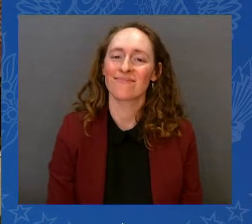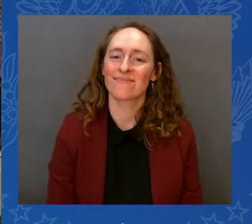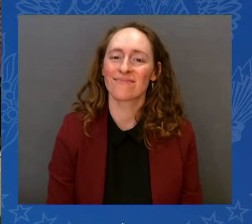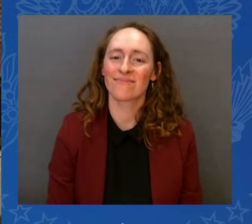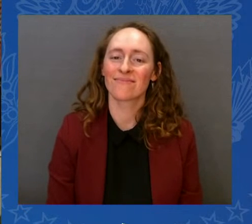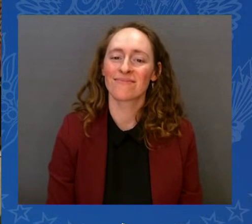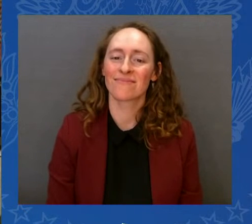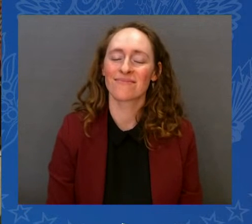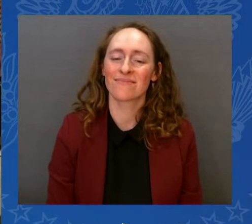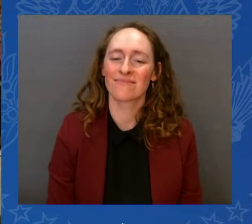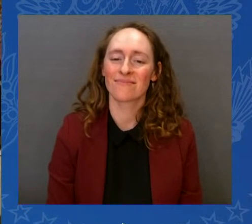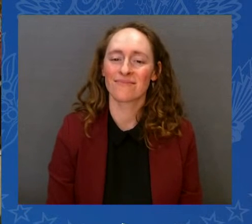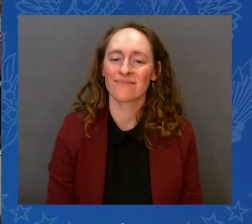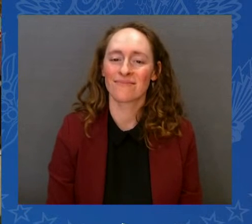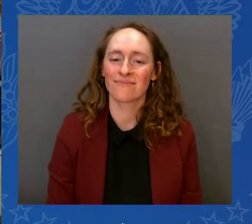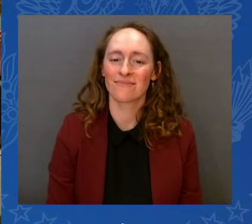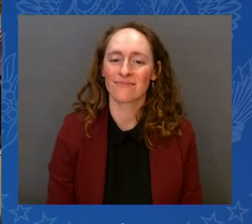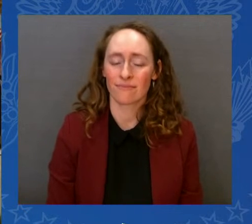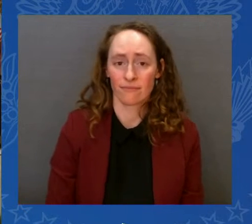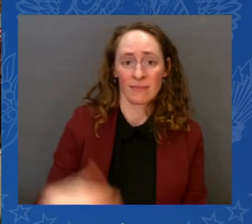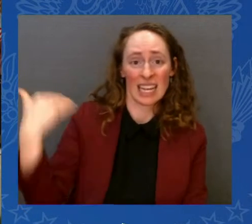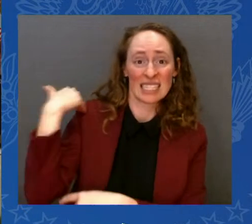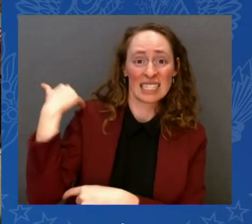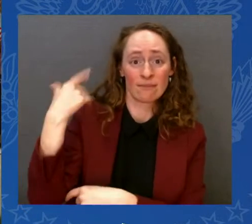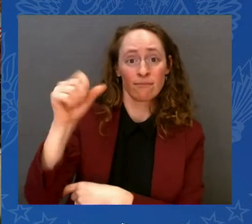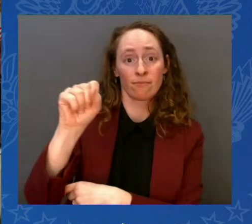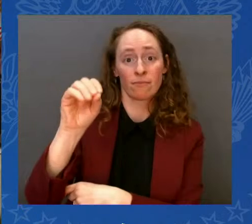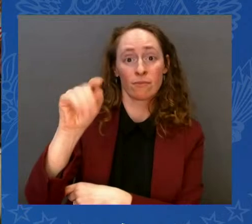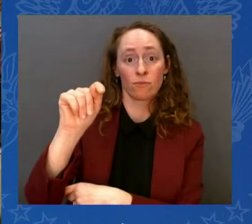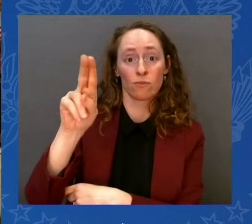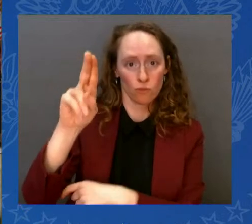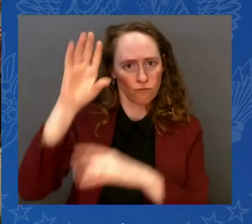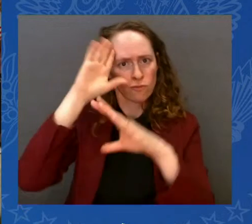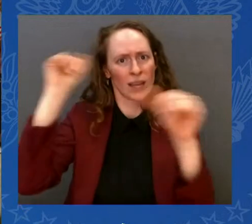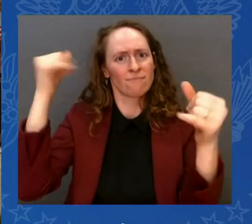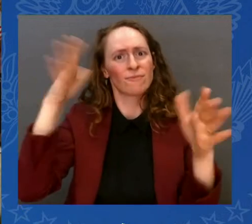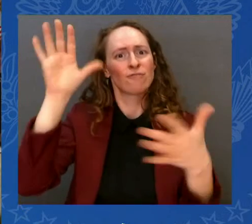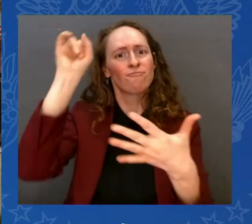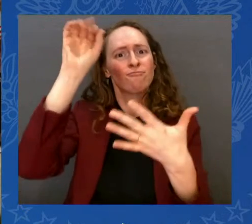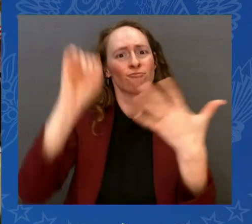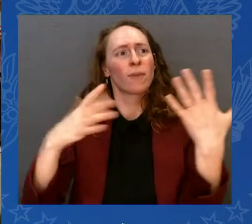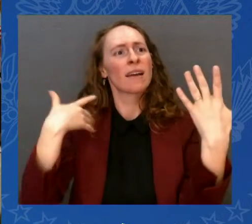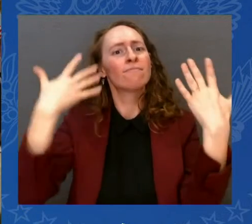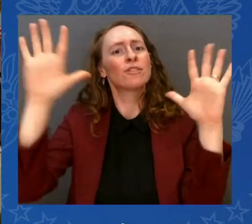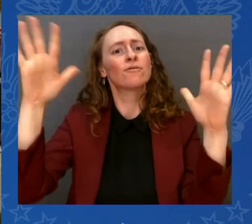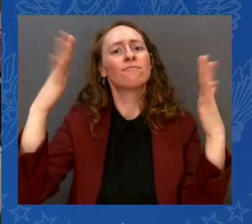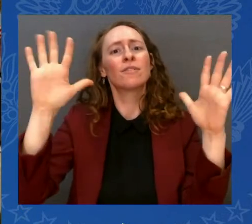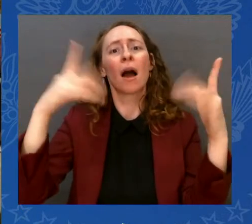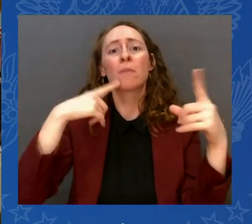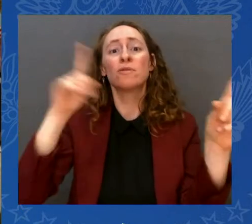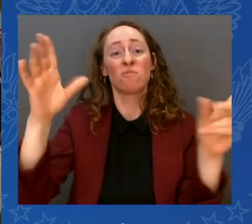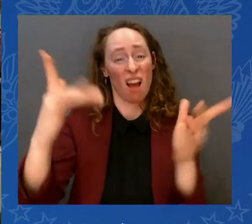because of your partnership. From the very first days of our administration, during the height of the pandemic,